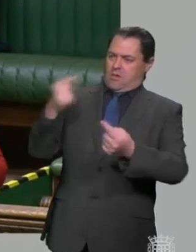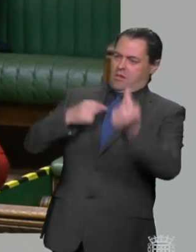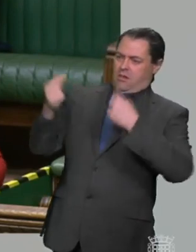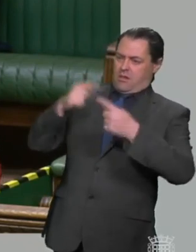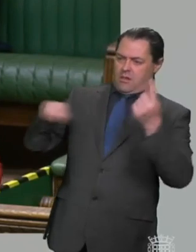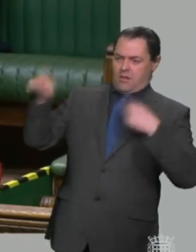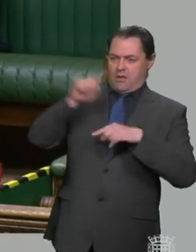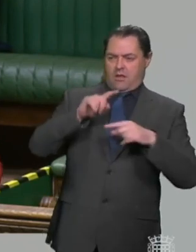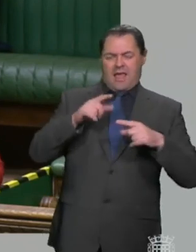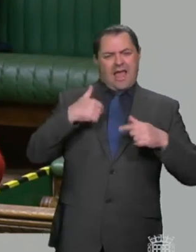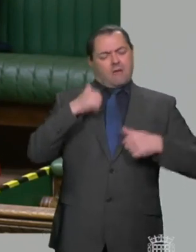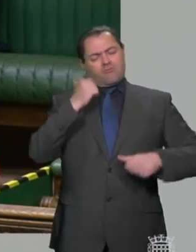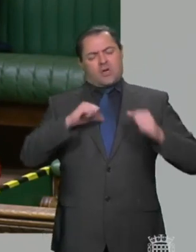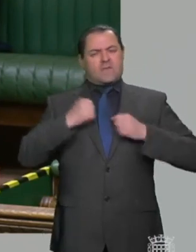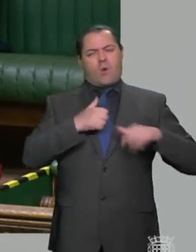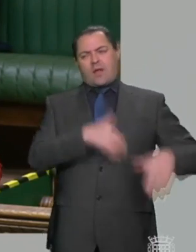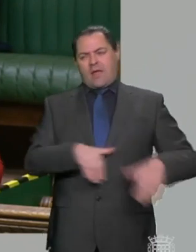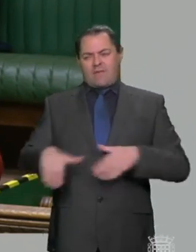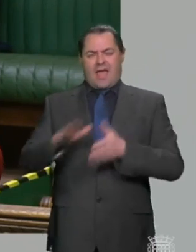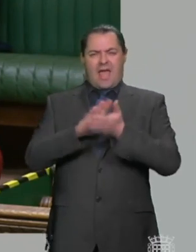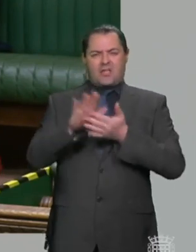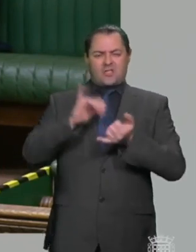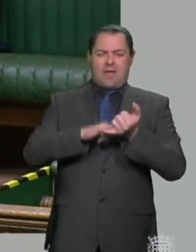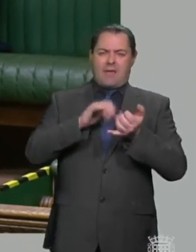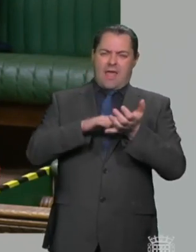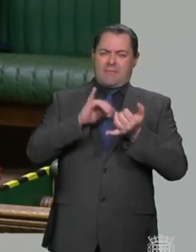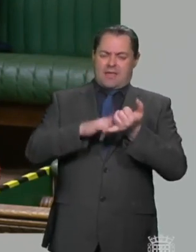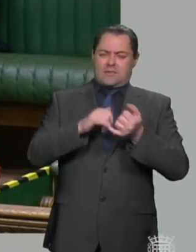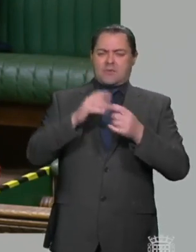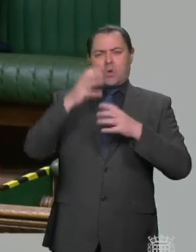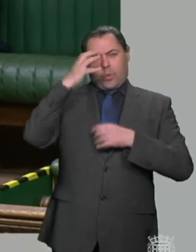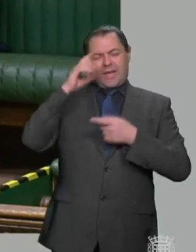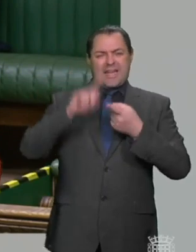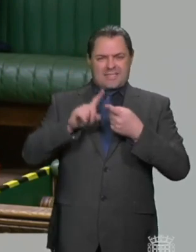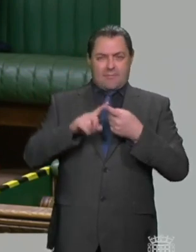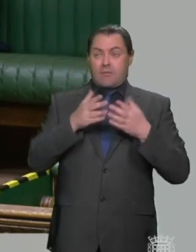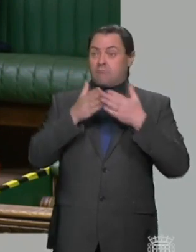The pride of our navy, HMS Queen Elizabeth, sailed this week with her strike group. Within her she